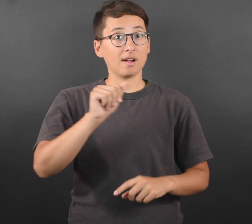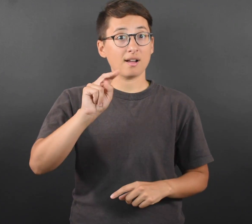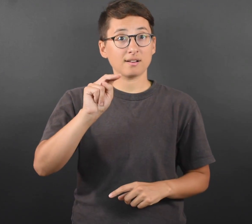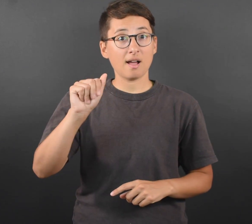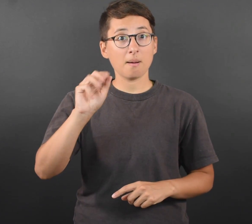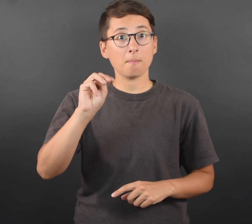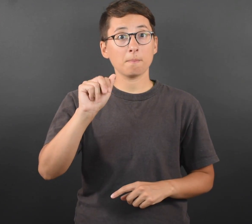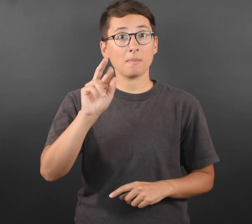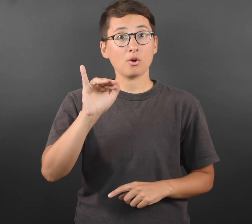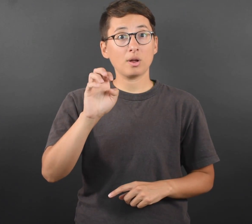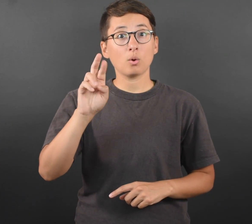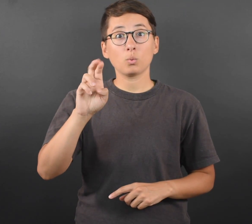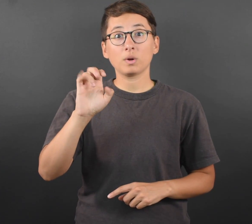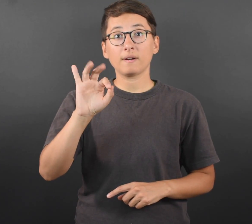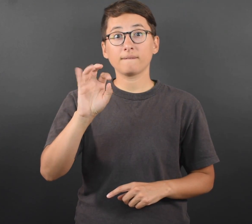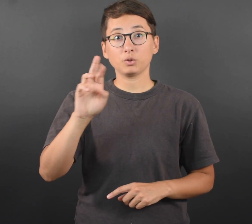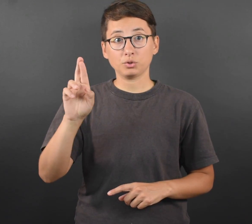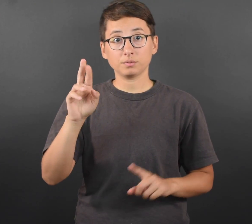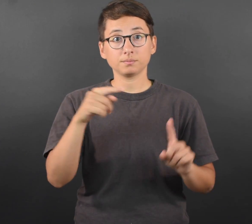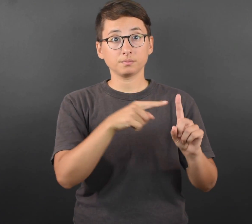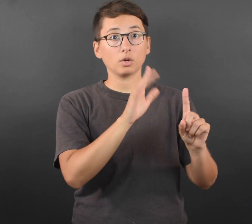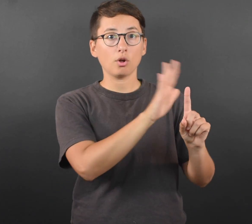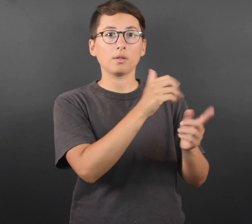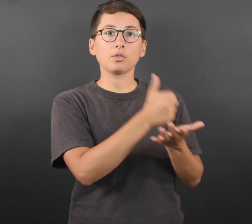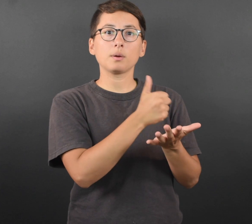At her therapy session, Anna Marie Rieffer